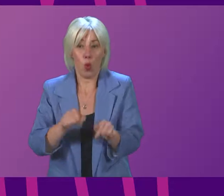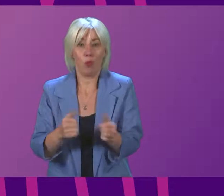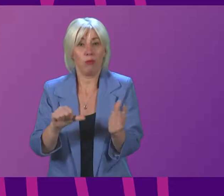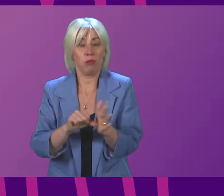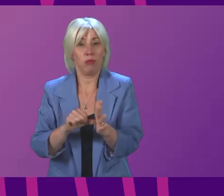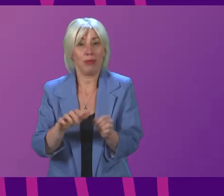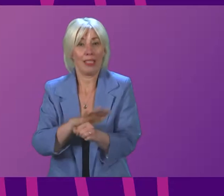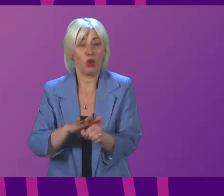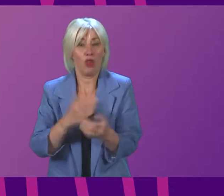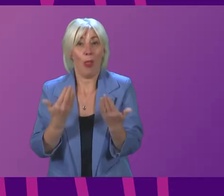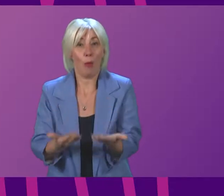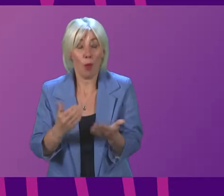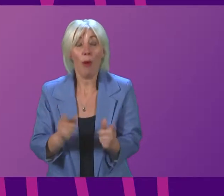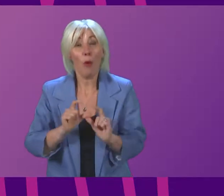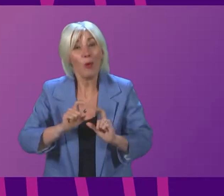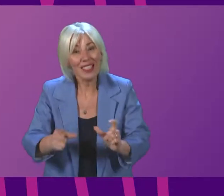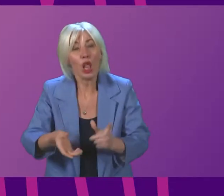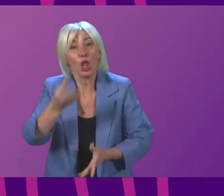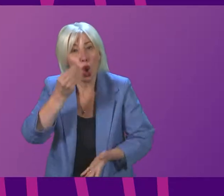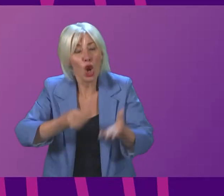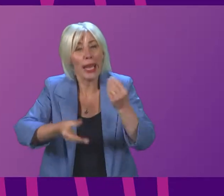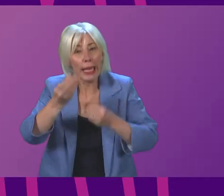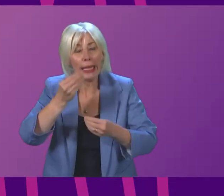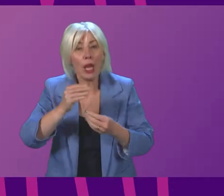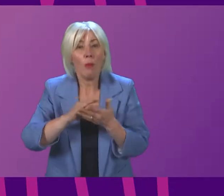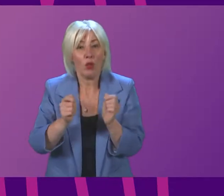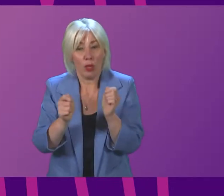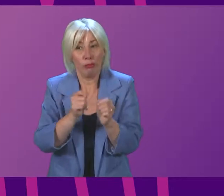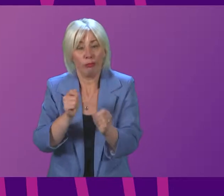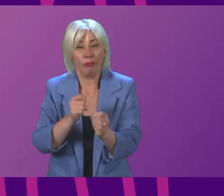we are learning lessons to influence policy making in the future. That is